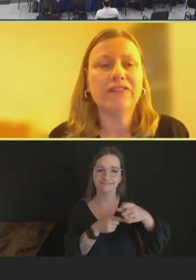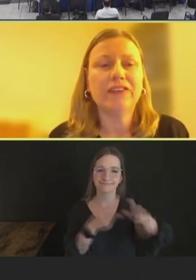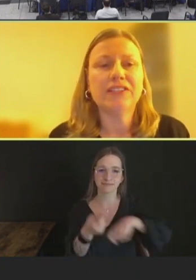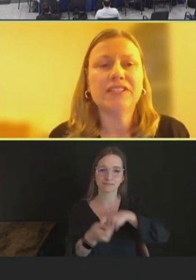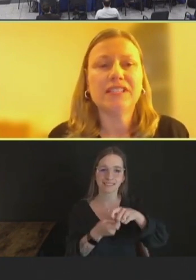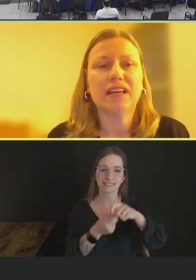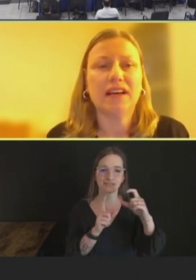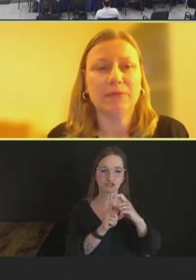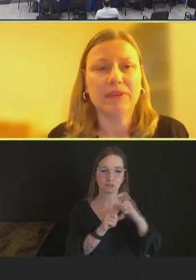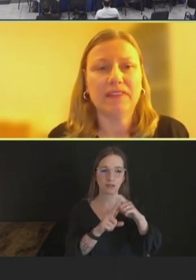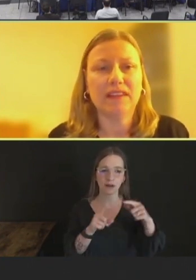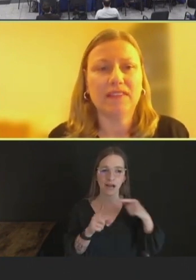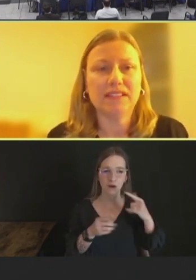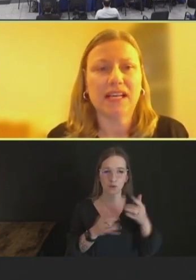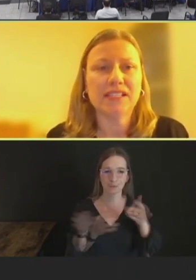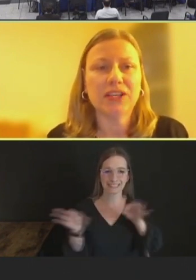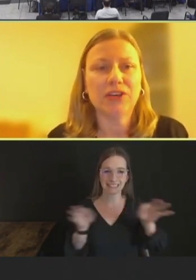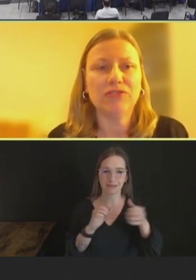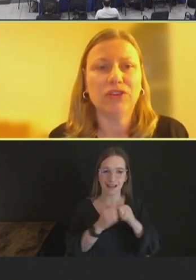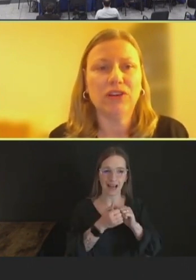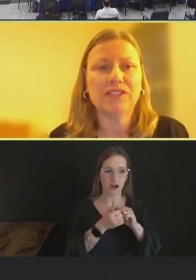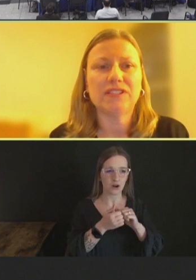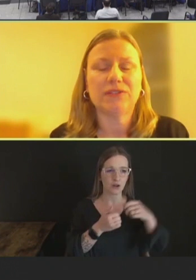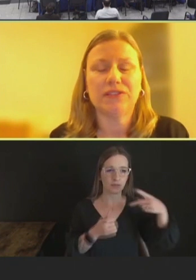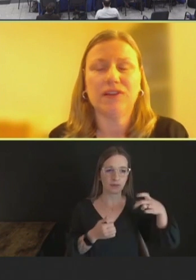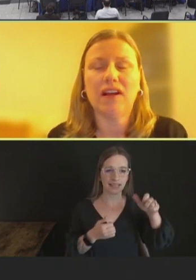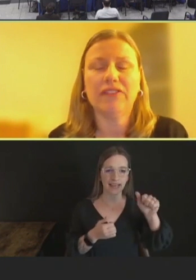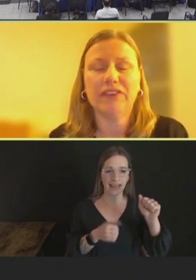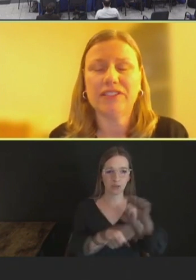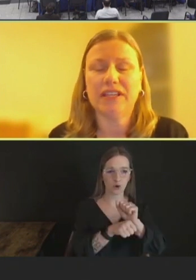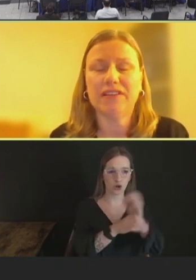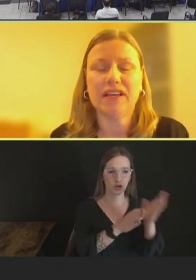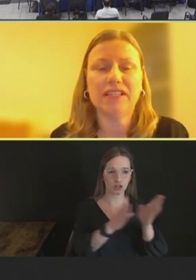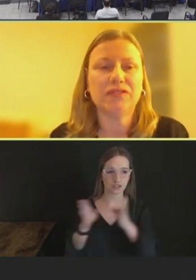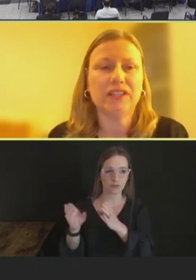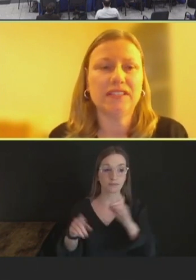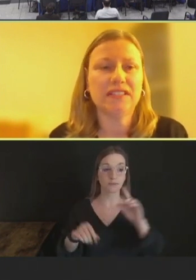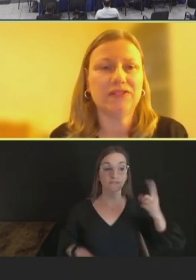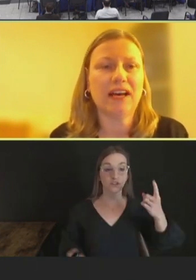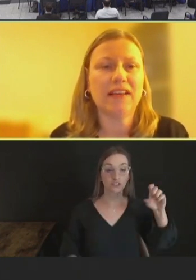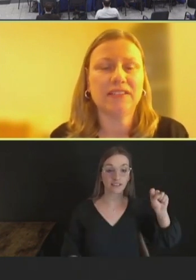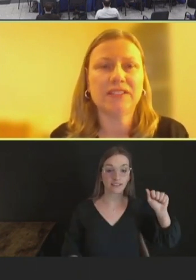PEA works. First, the SAS code looks through all of our standardized VSD files.